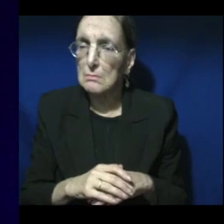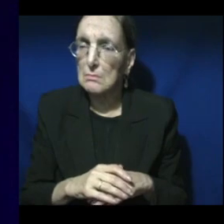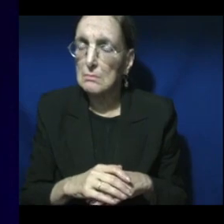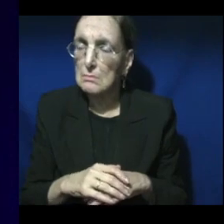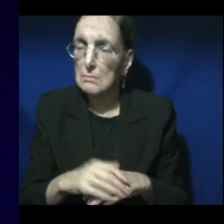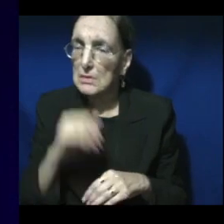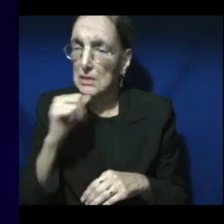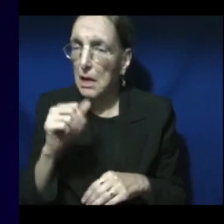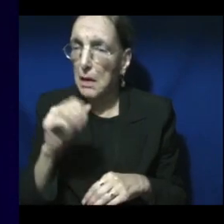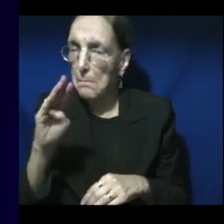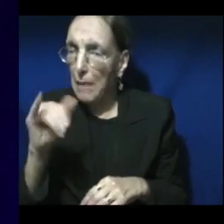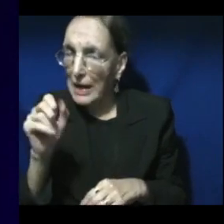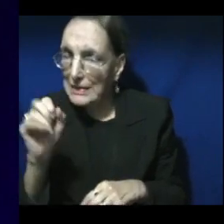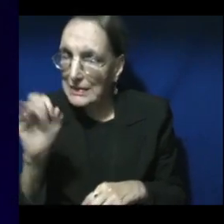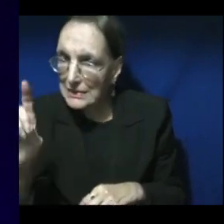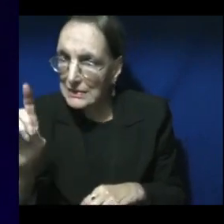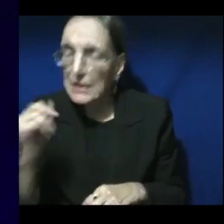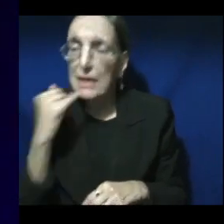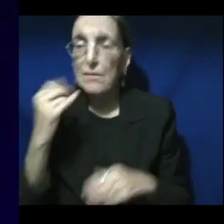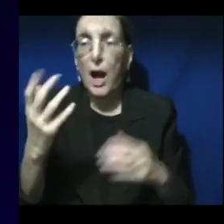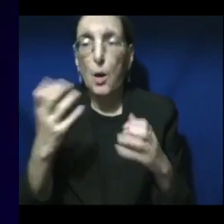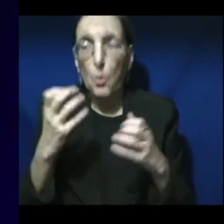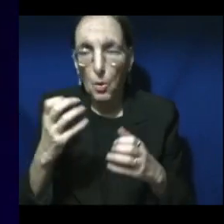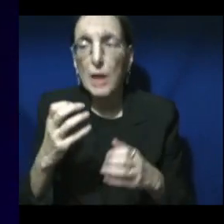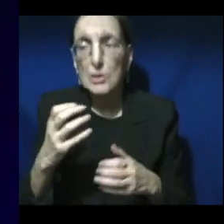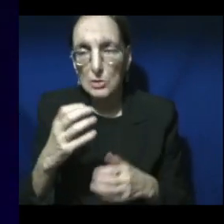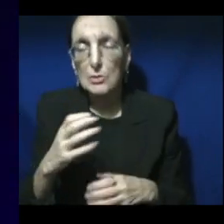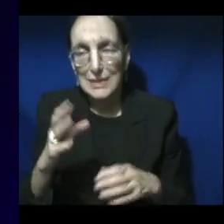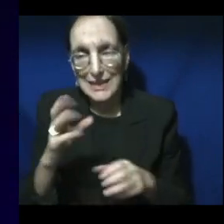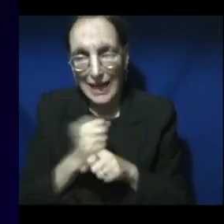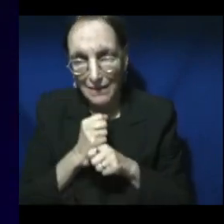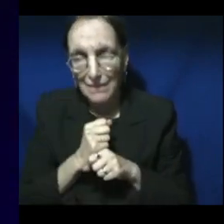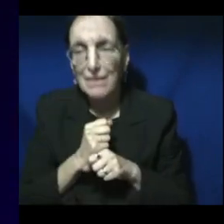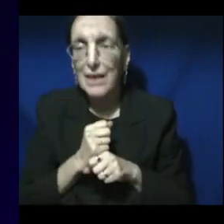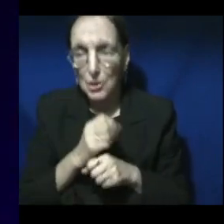I want to take credit for doing the work, then I may want to say, “Hey, I did all this work,